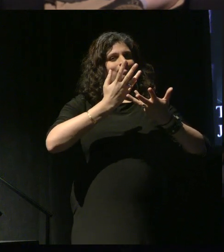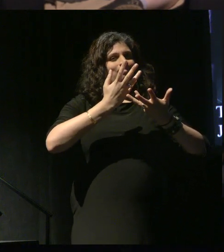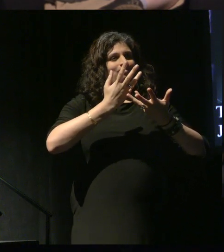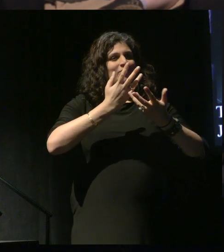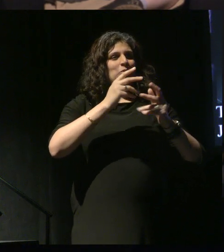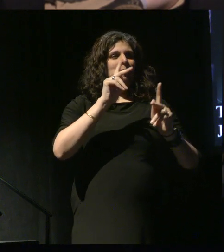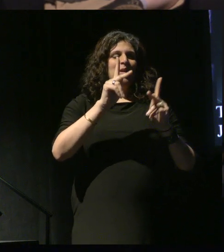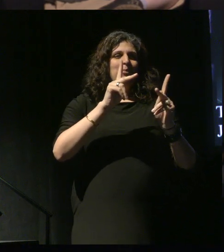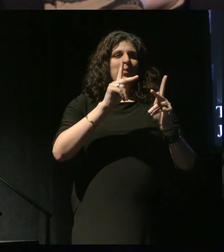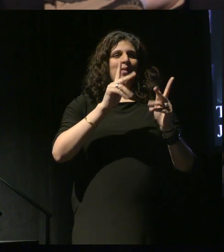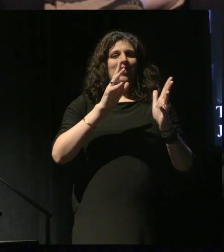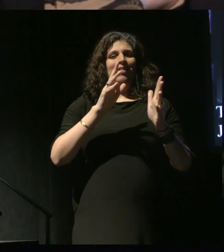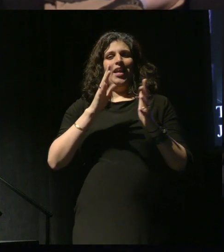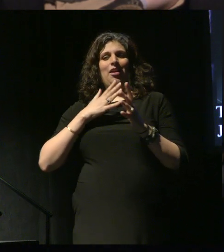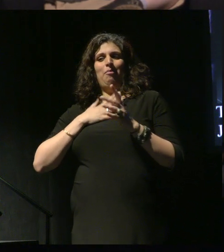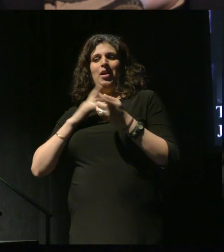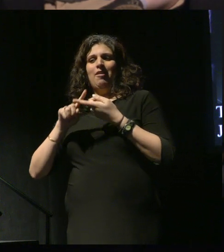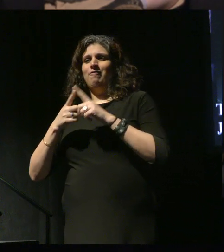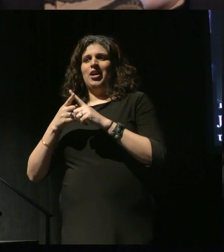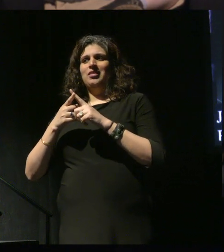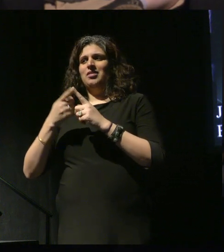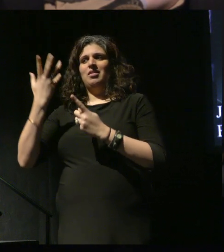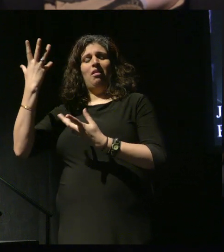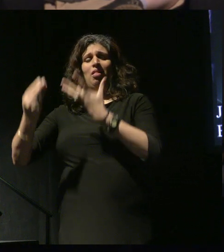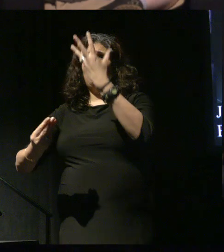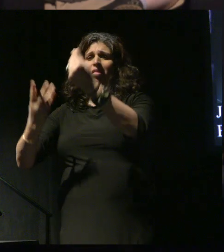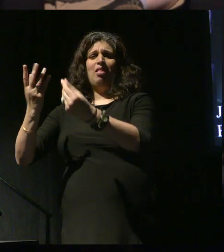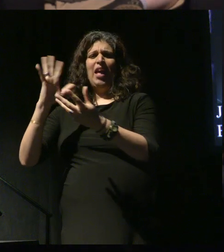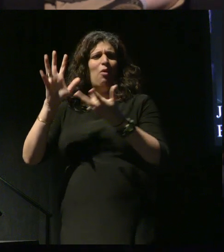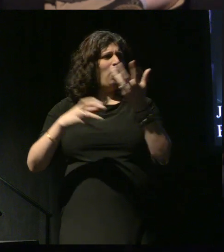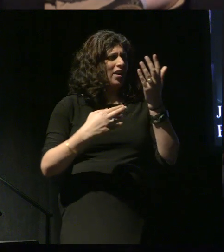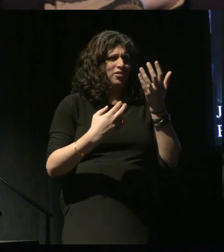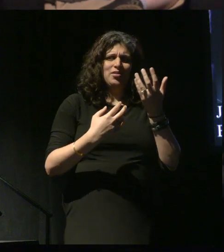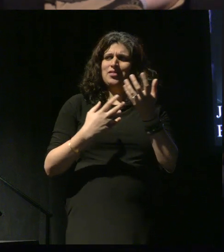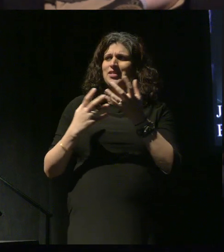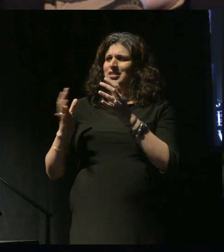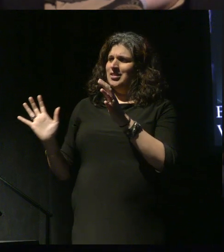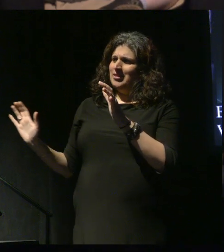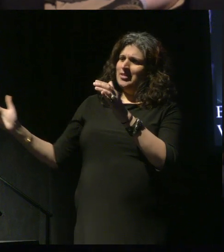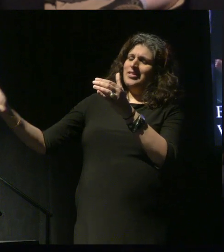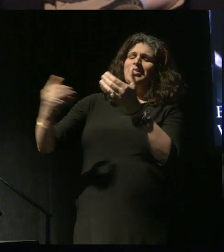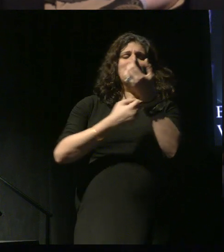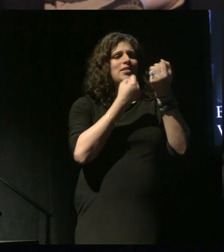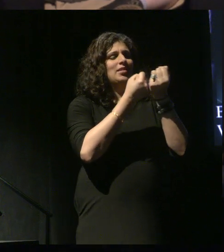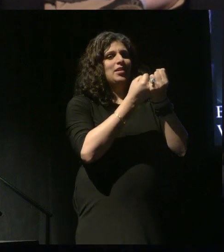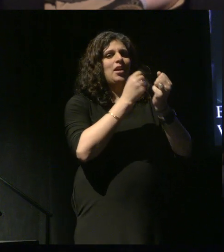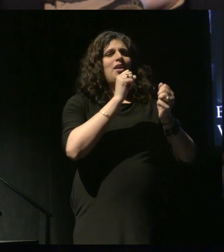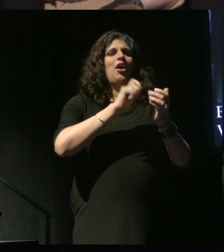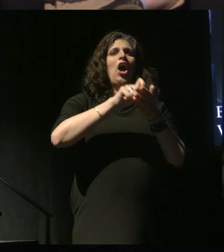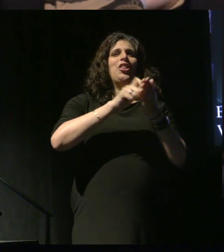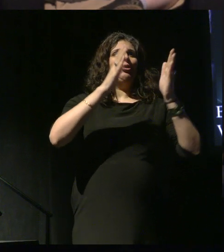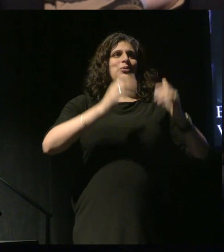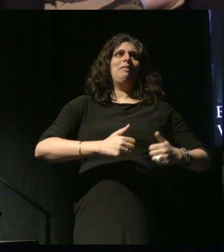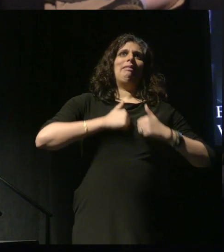Like, friends who are no longer in the world, or authors who live in castles and like,